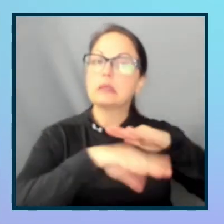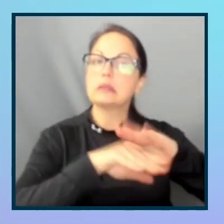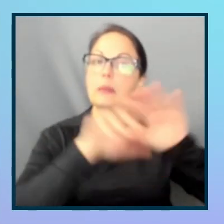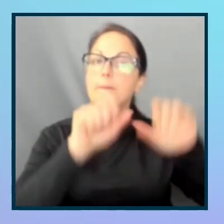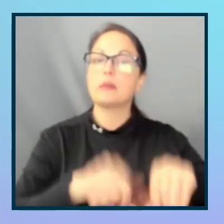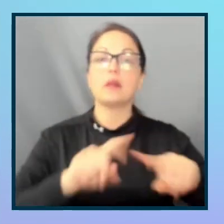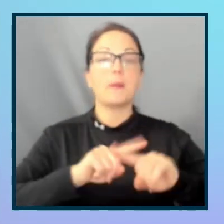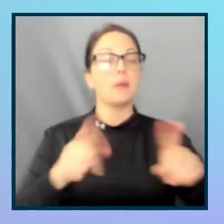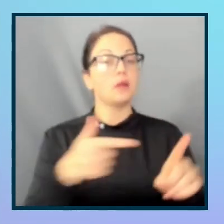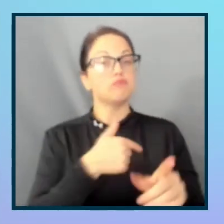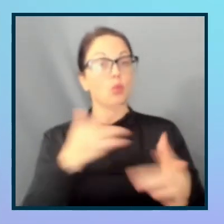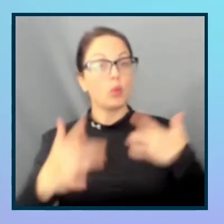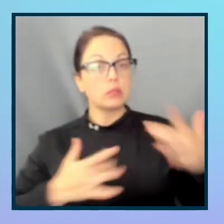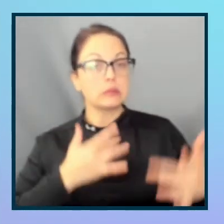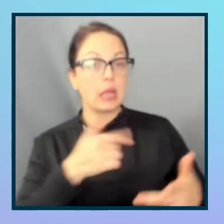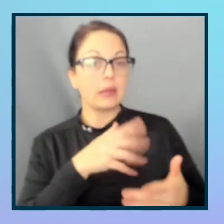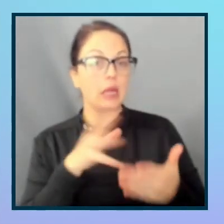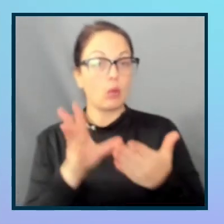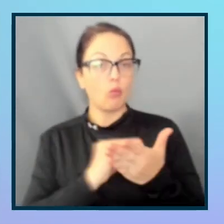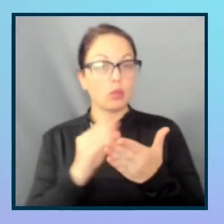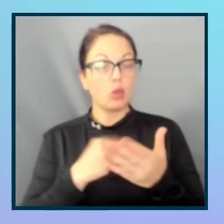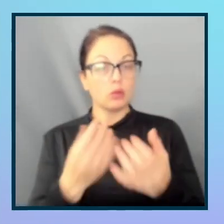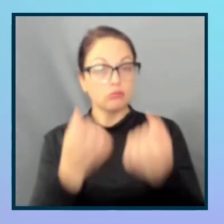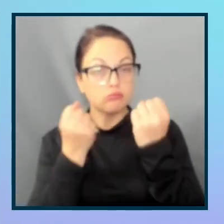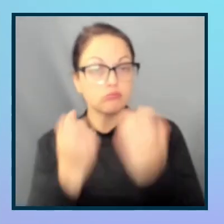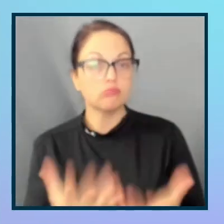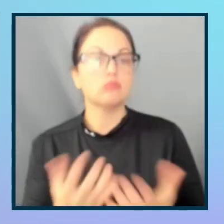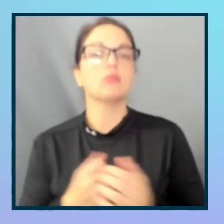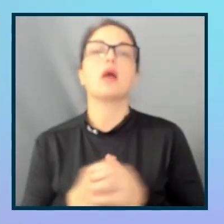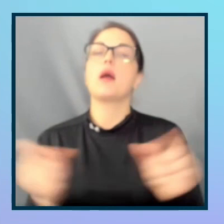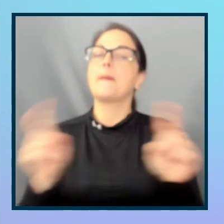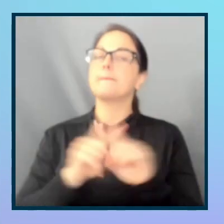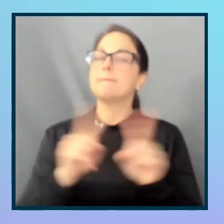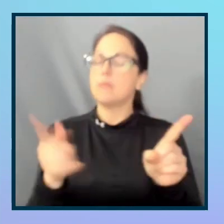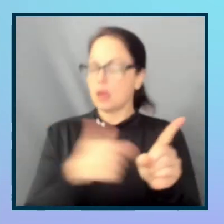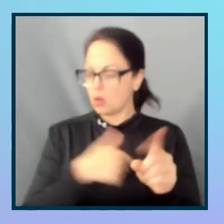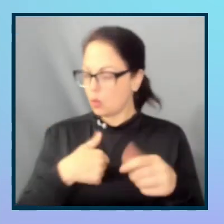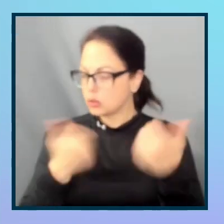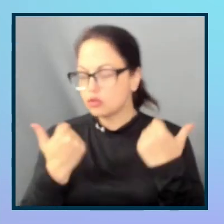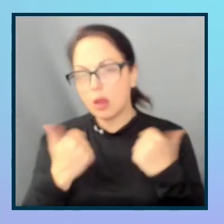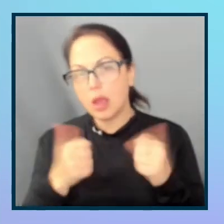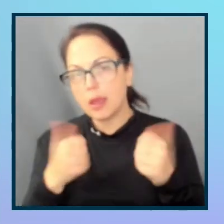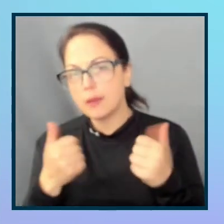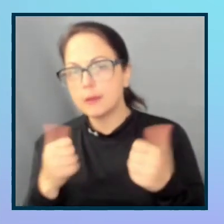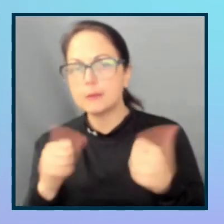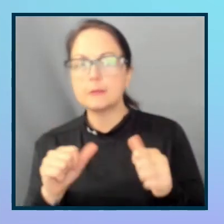and I think we have a lot more to learn, but we're trying to apply ourselves like a hub and spoke model.